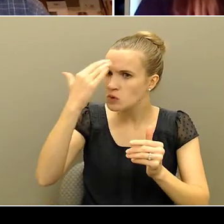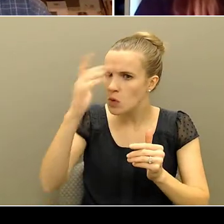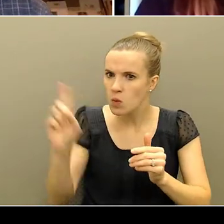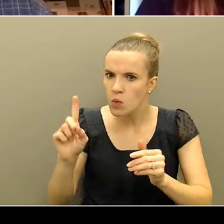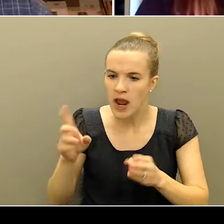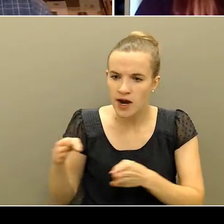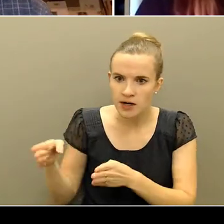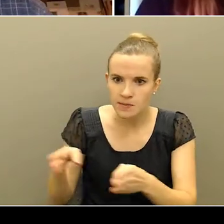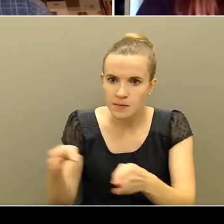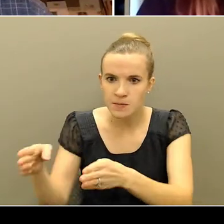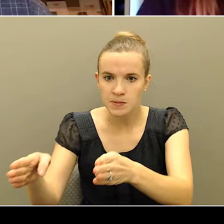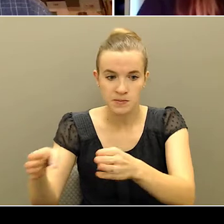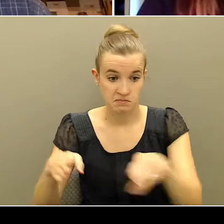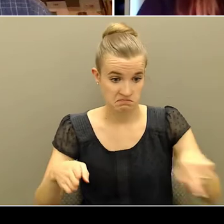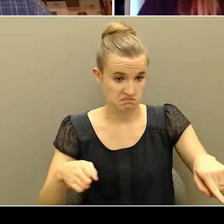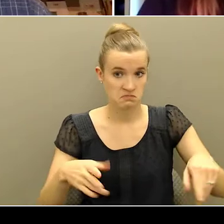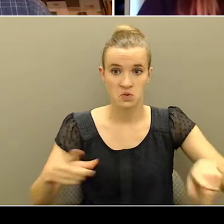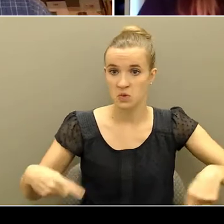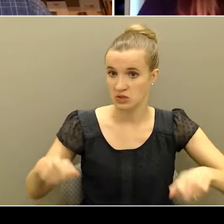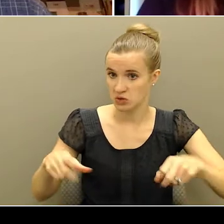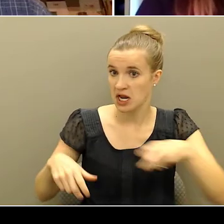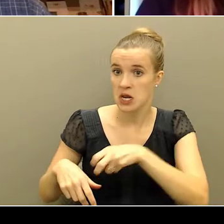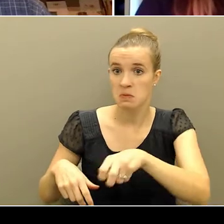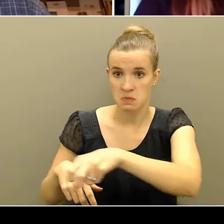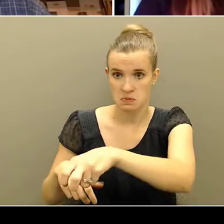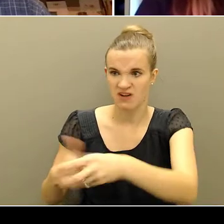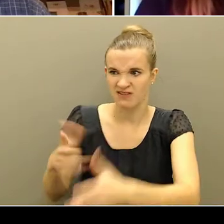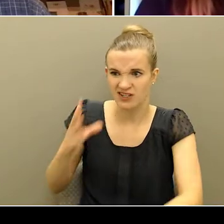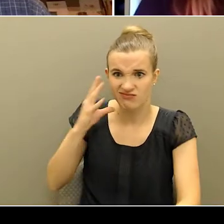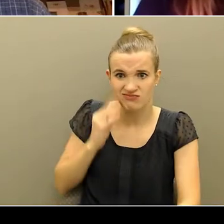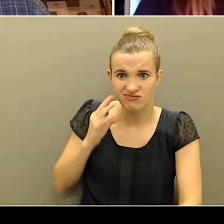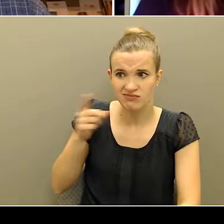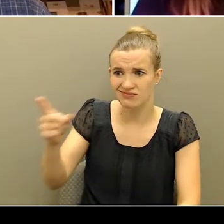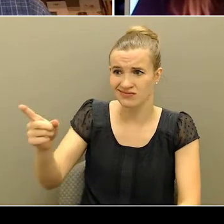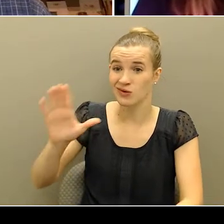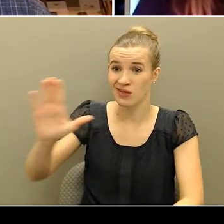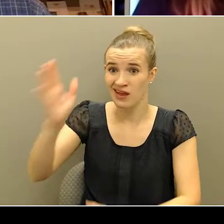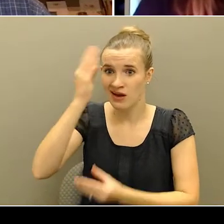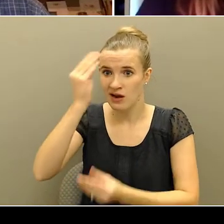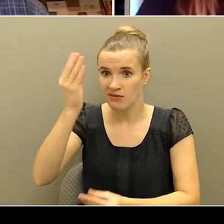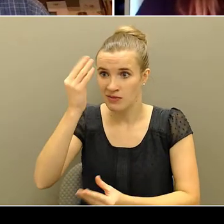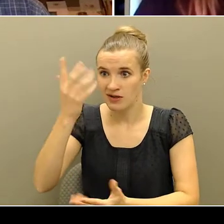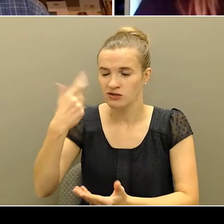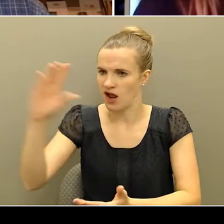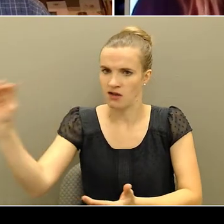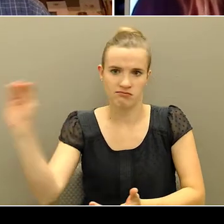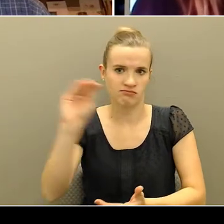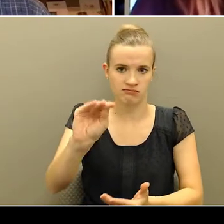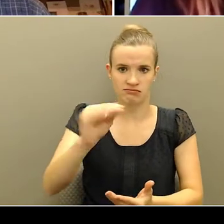can really do a great job for whatever the environment you know, is. So there's